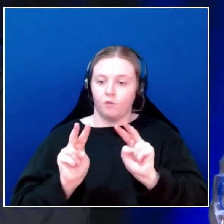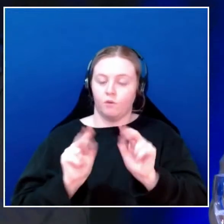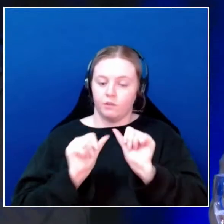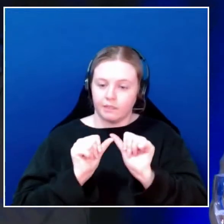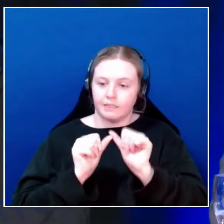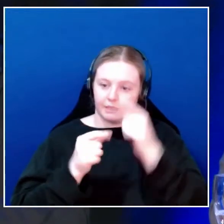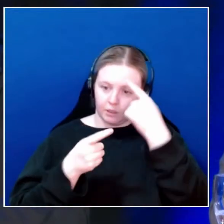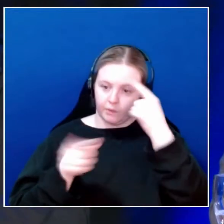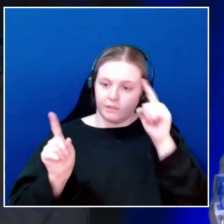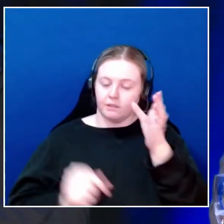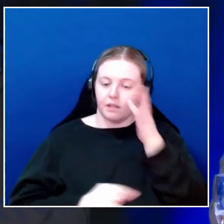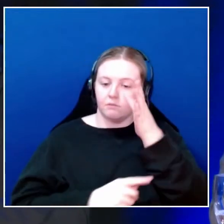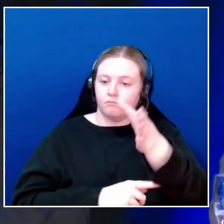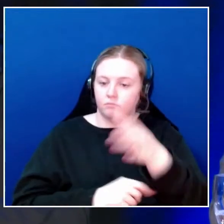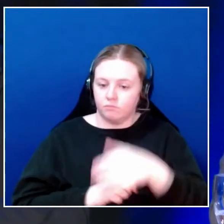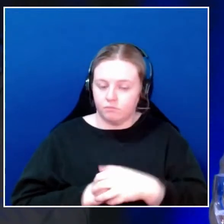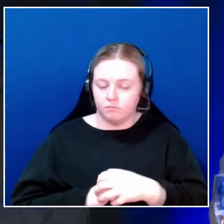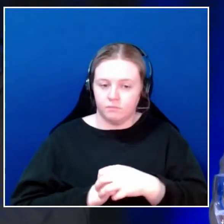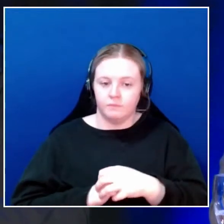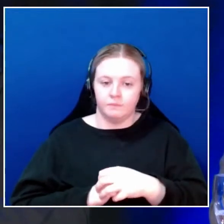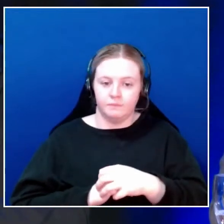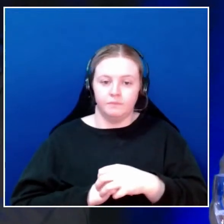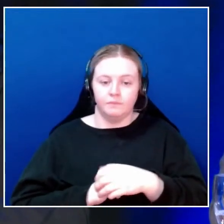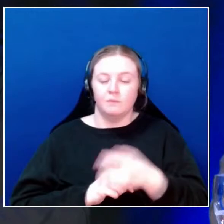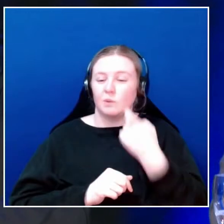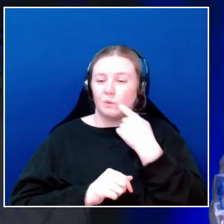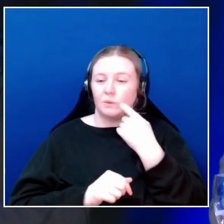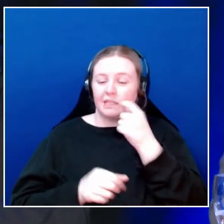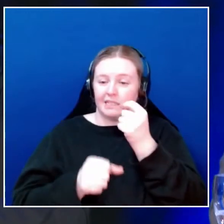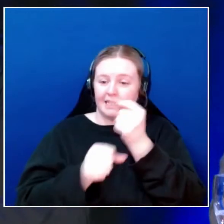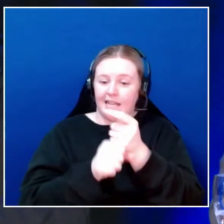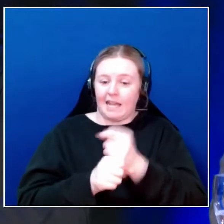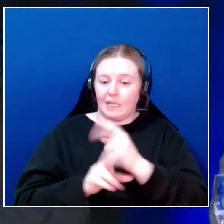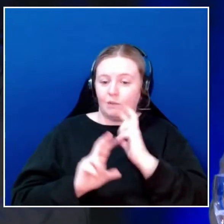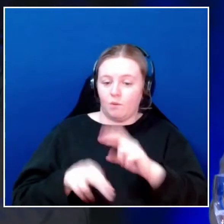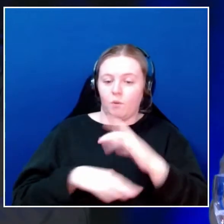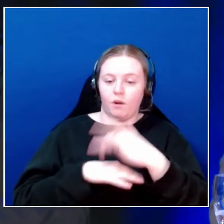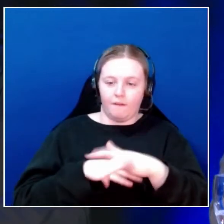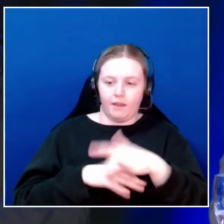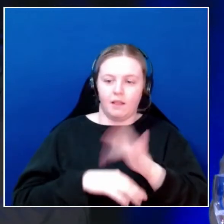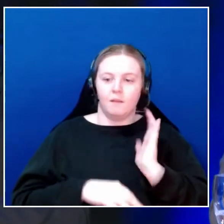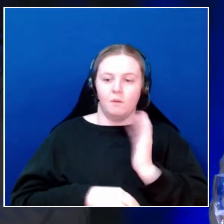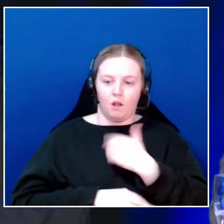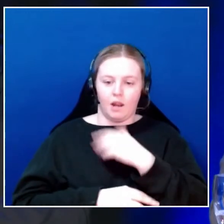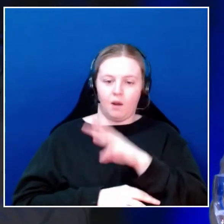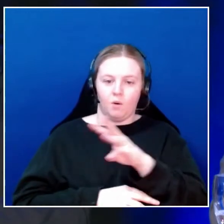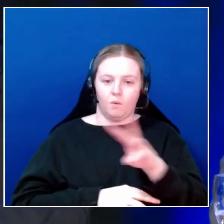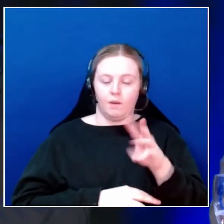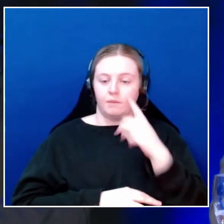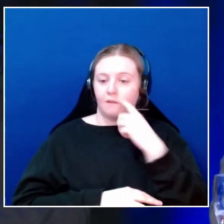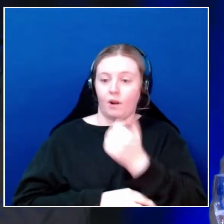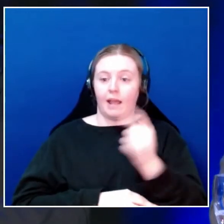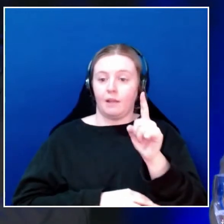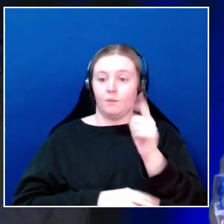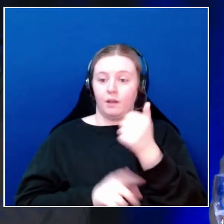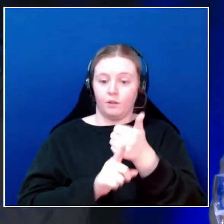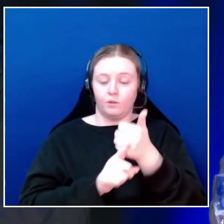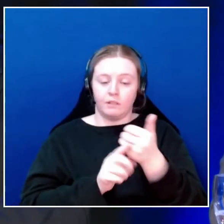Our latest Annual Report is available on our website for anyone who wishes to review our fiscal year's activities in more detail.